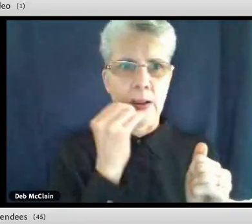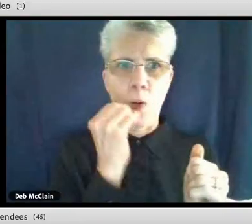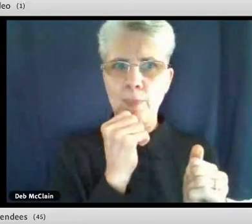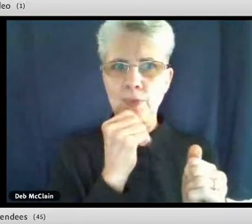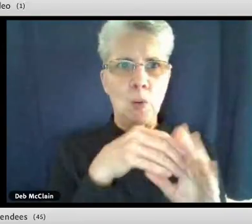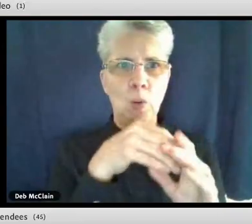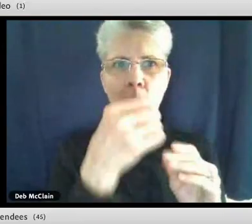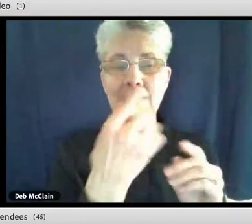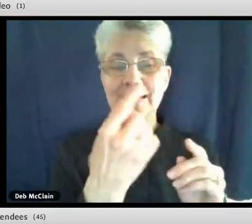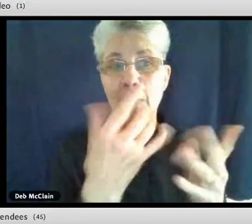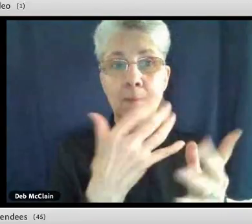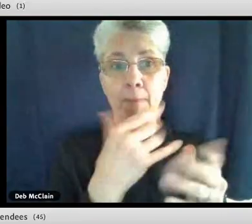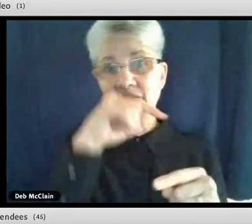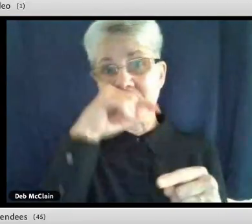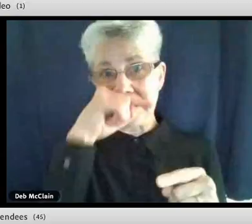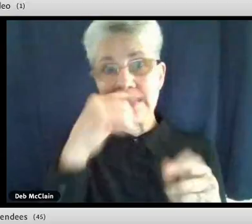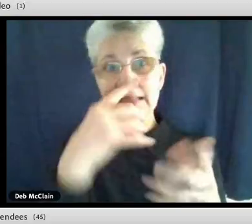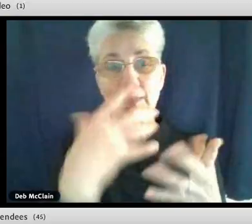Don't go out where somebody might have sneezed.